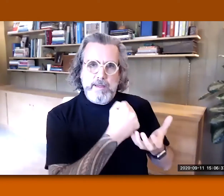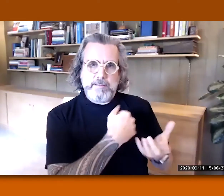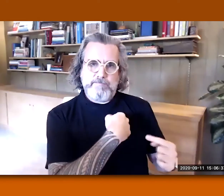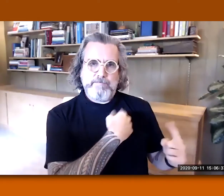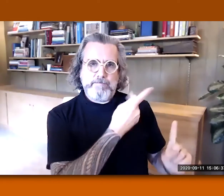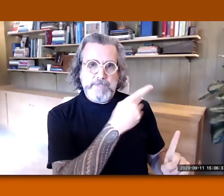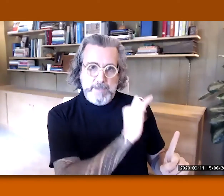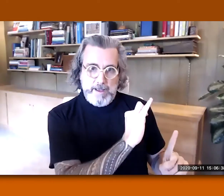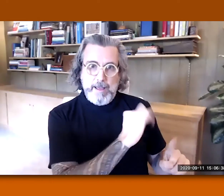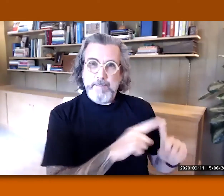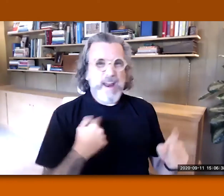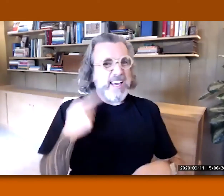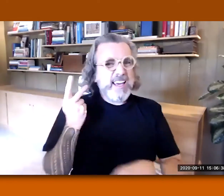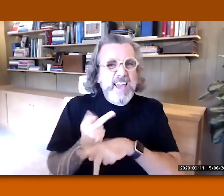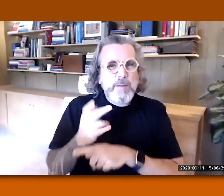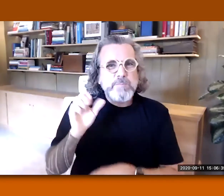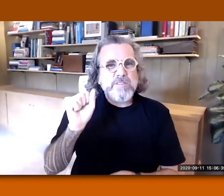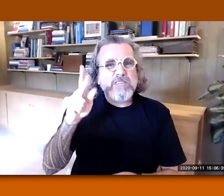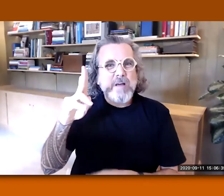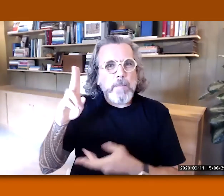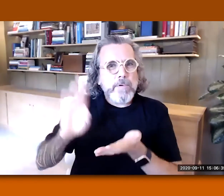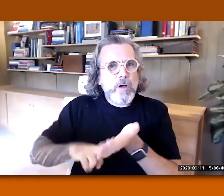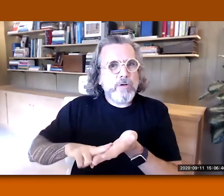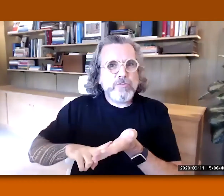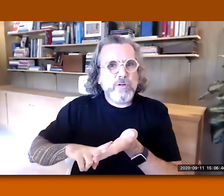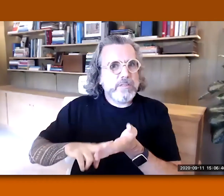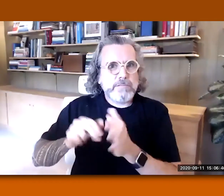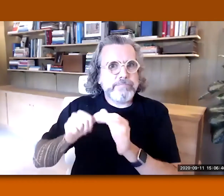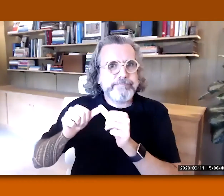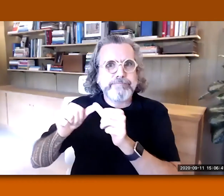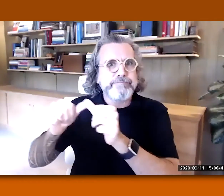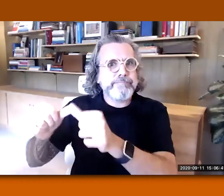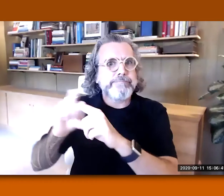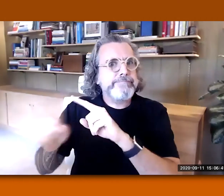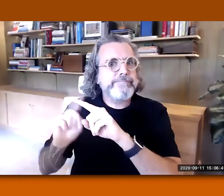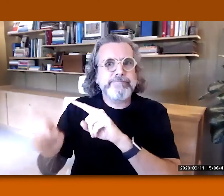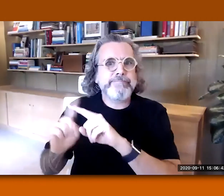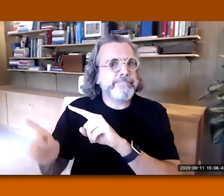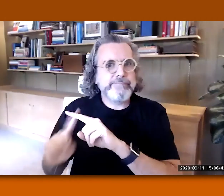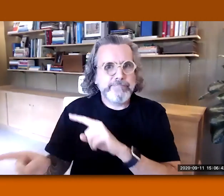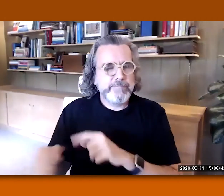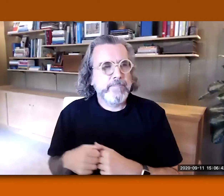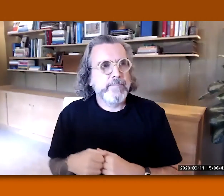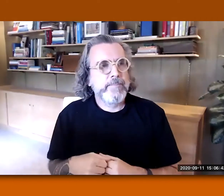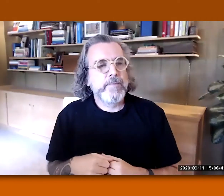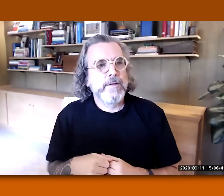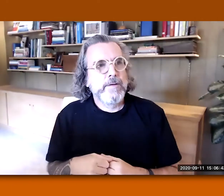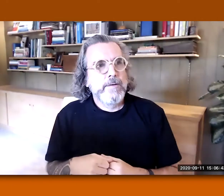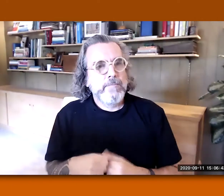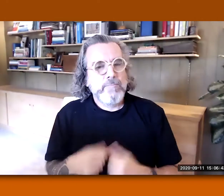So I have since received my own grants, but I have continued working on grants